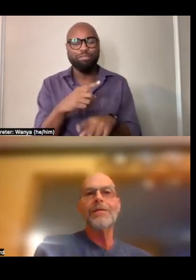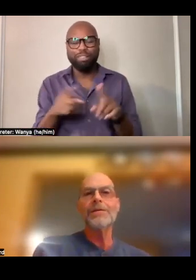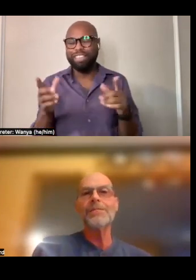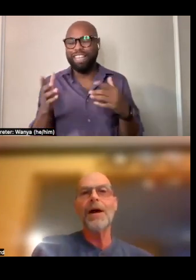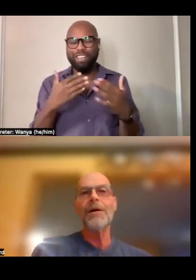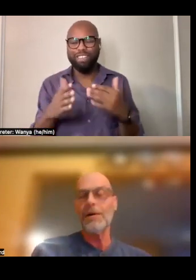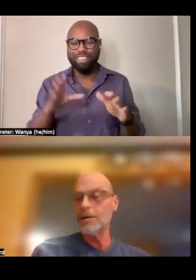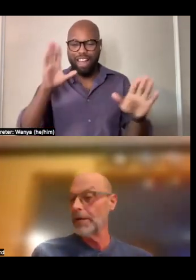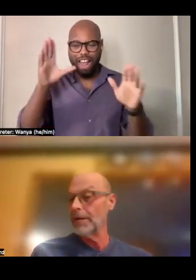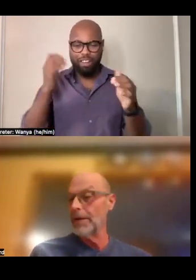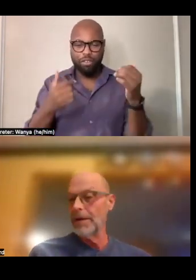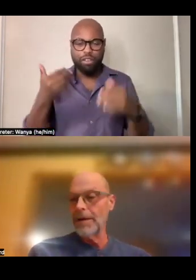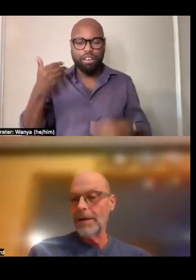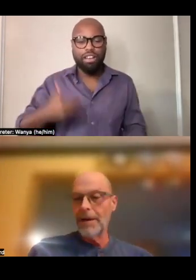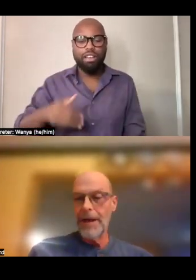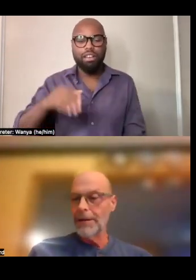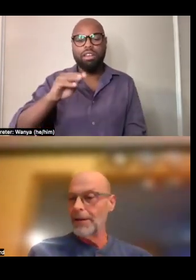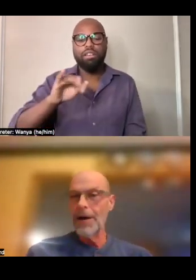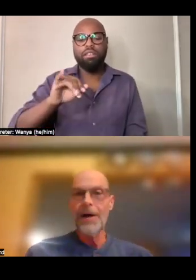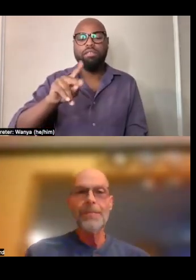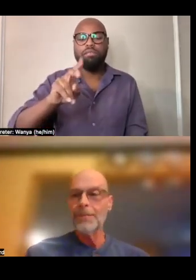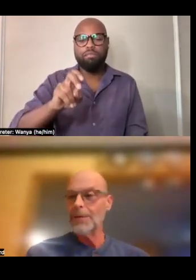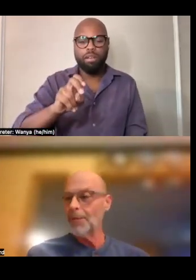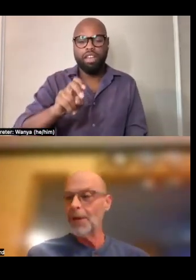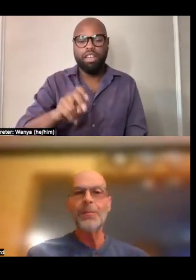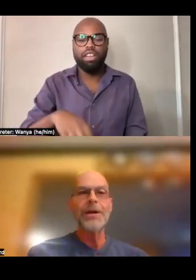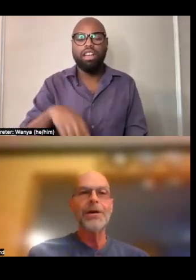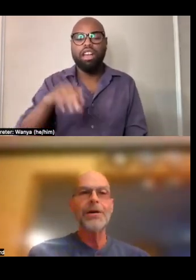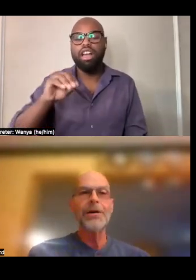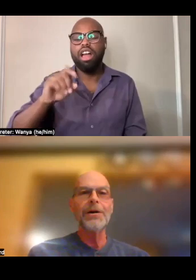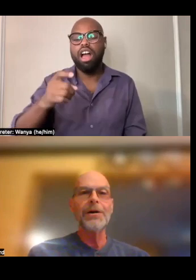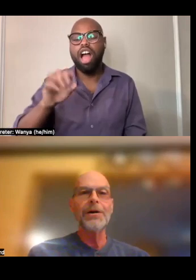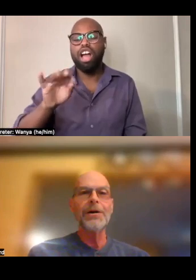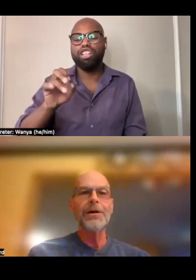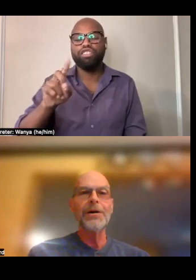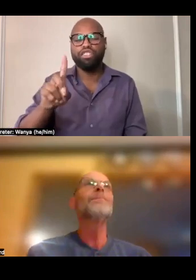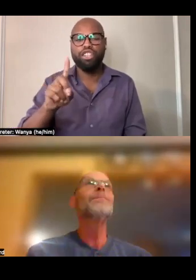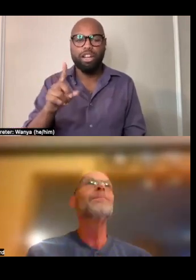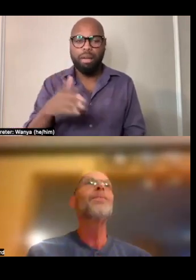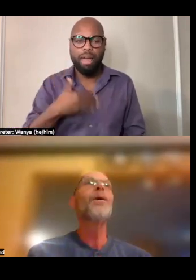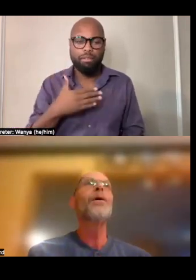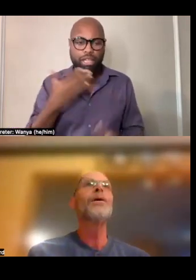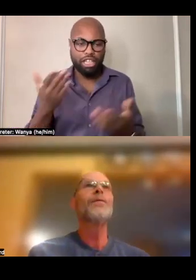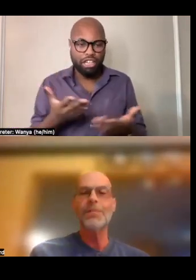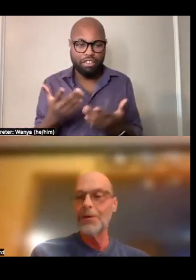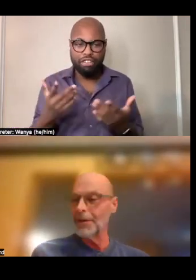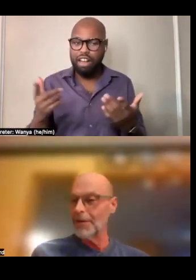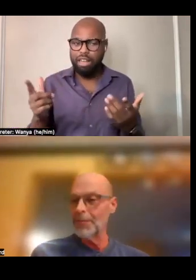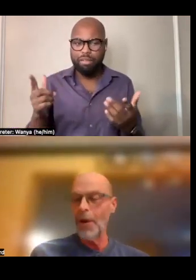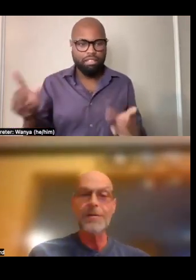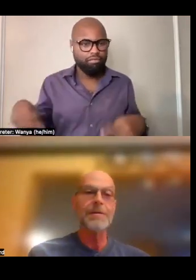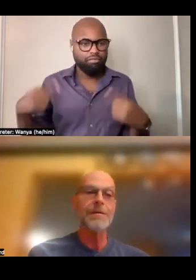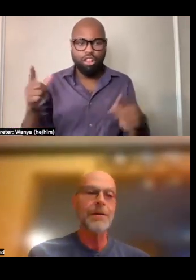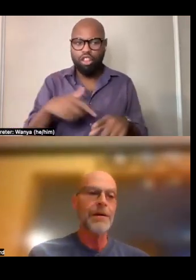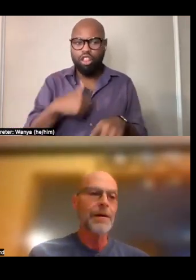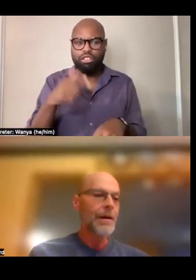This is Mike Oxford, and I'm glad to be here. I've been a longtime part of the Community Living Policy Center